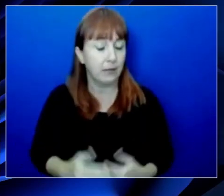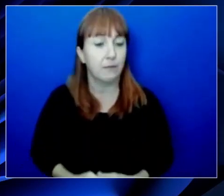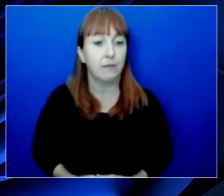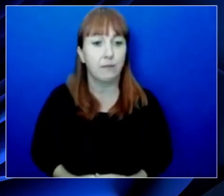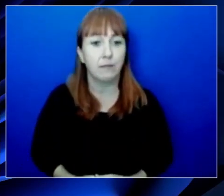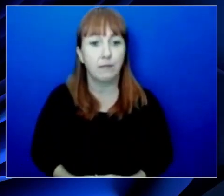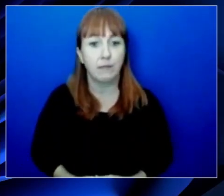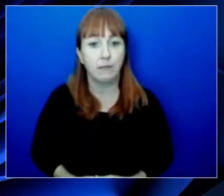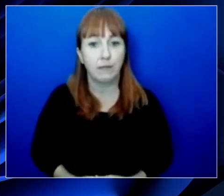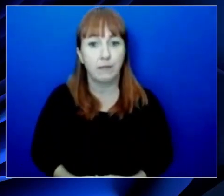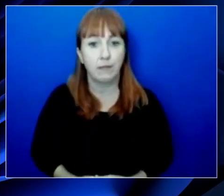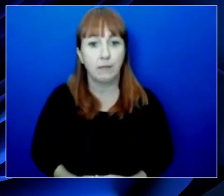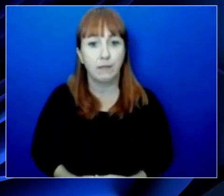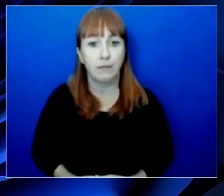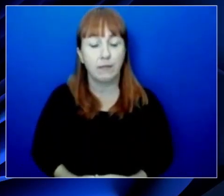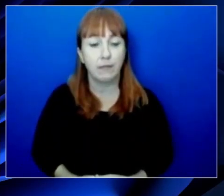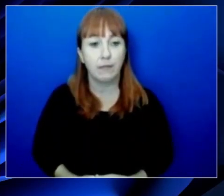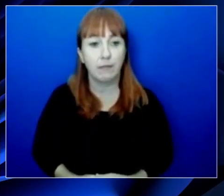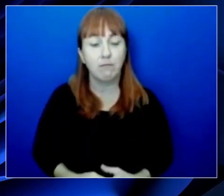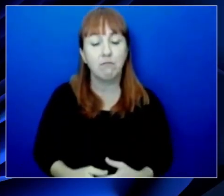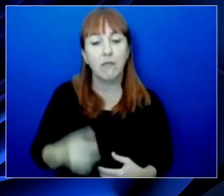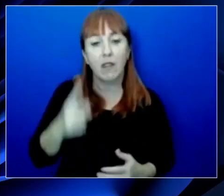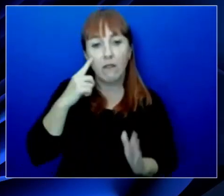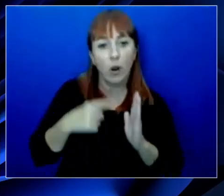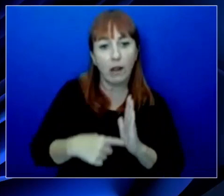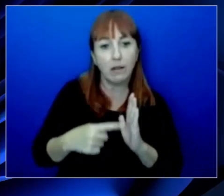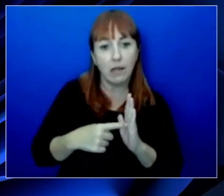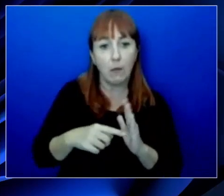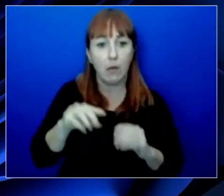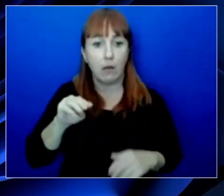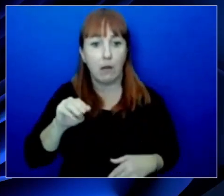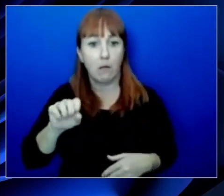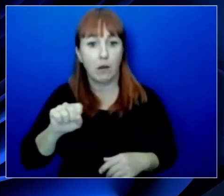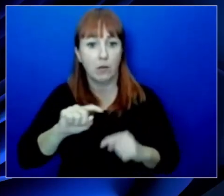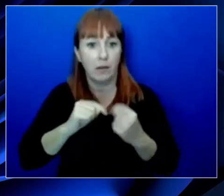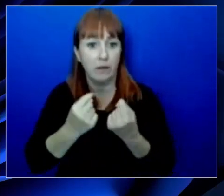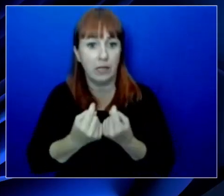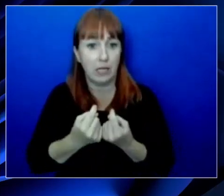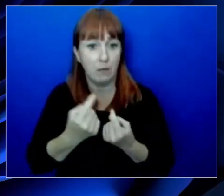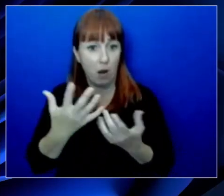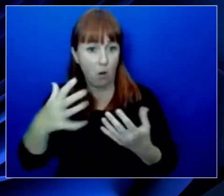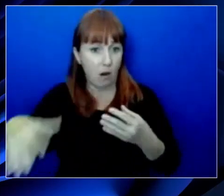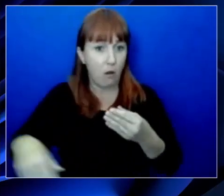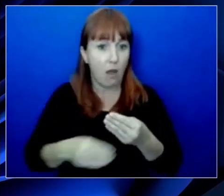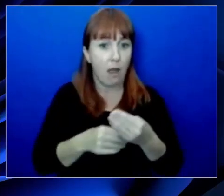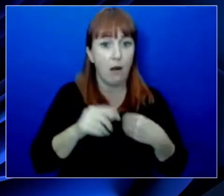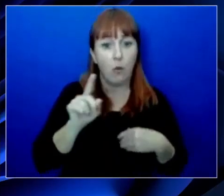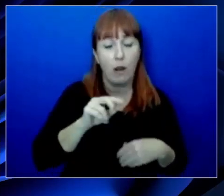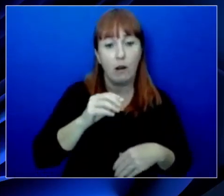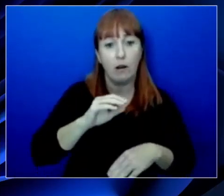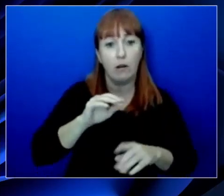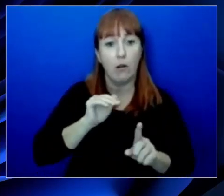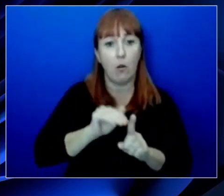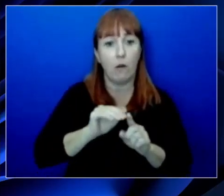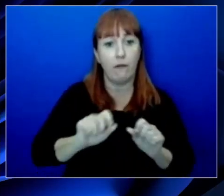So let's say that I want to add Microsoft Teams to my notification area. I can do that by arrowing down to it,